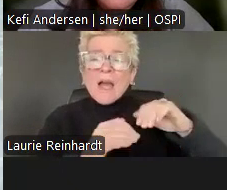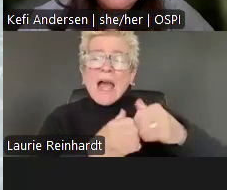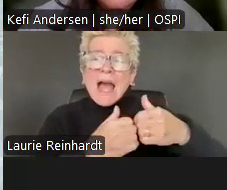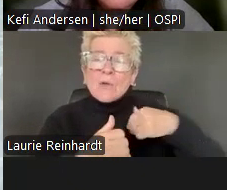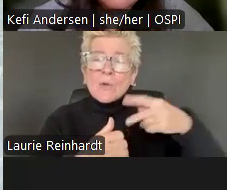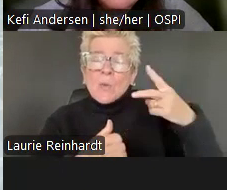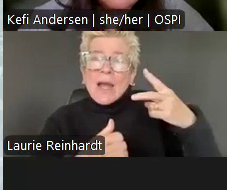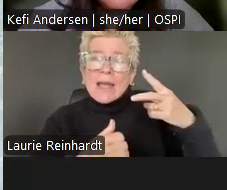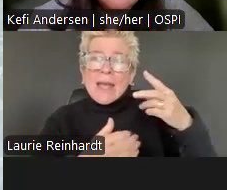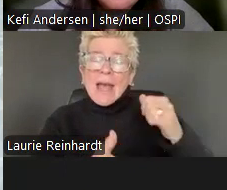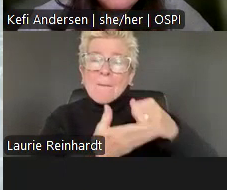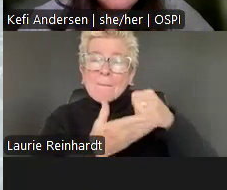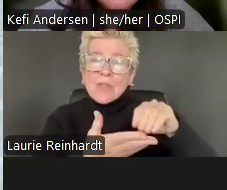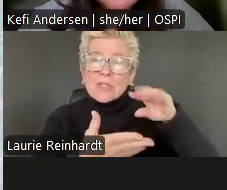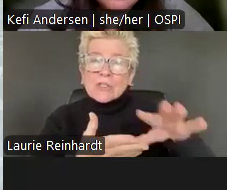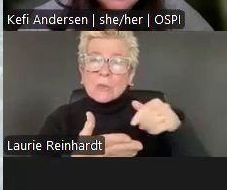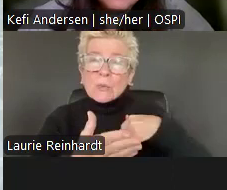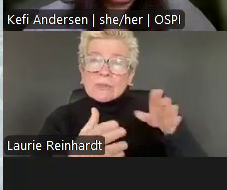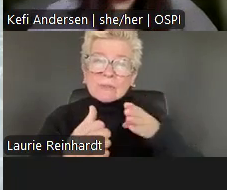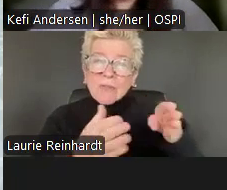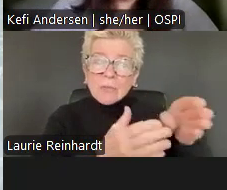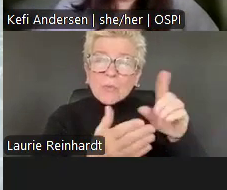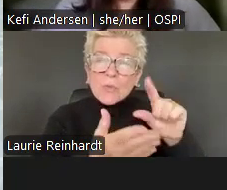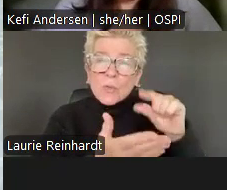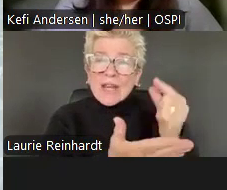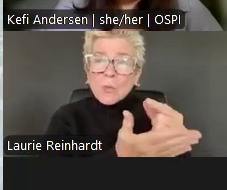graduation pathways when they have IEPs? Because they are expected to meet the